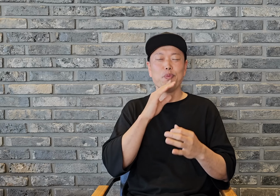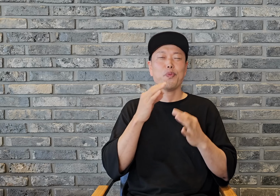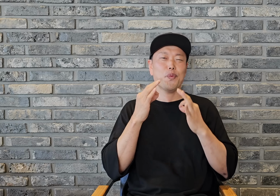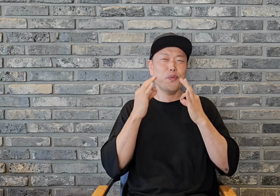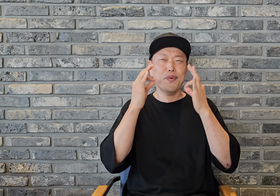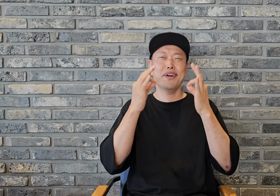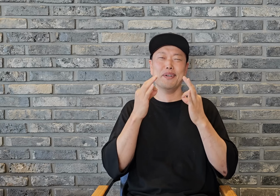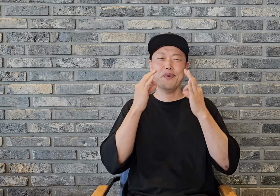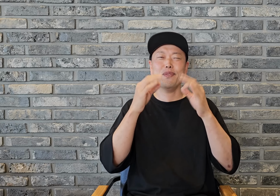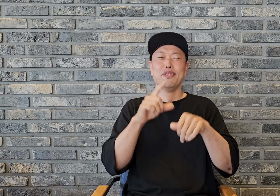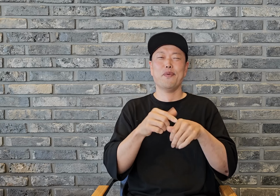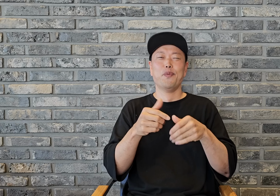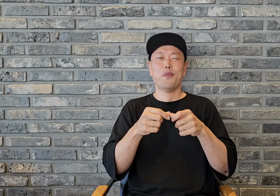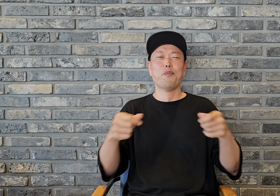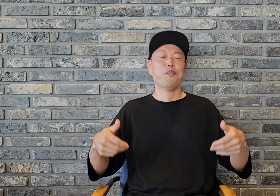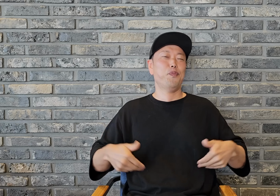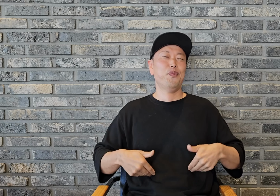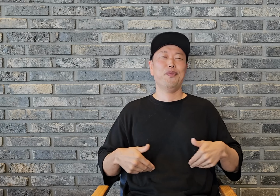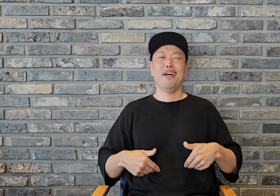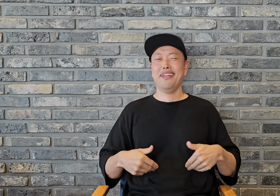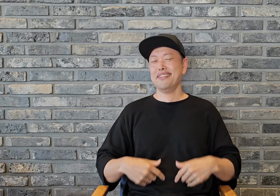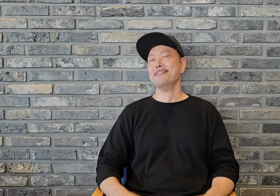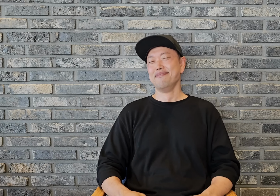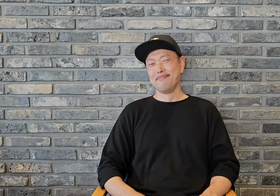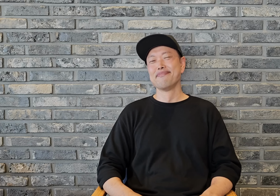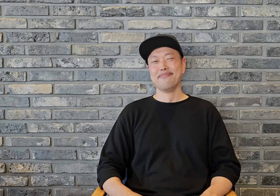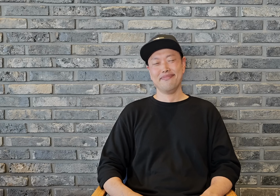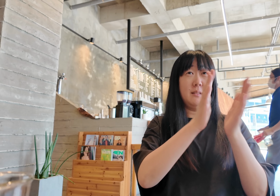It takes enough effort and time to provide it.